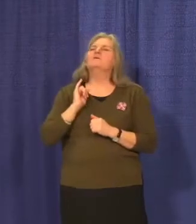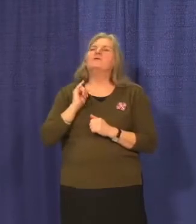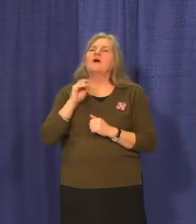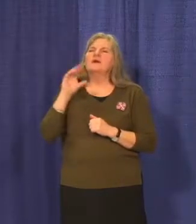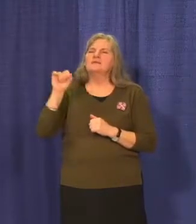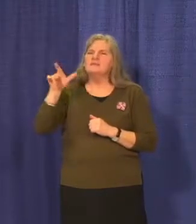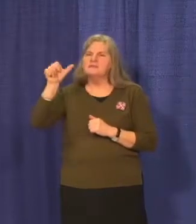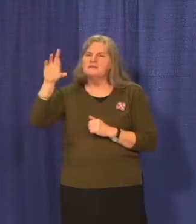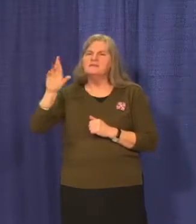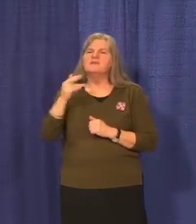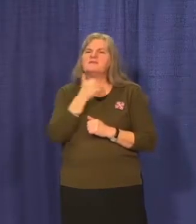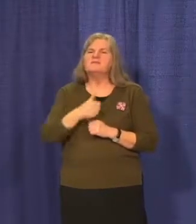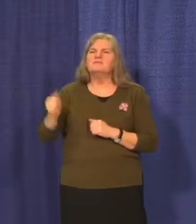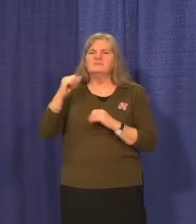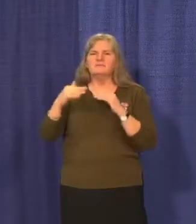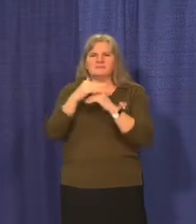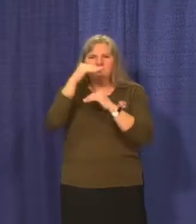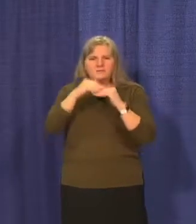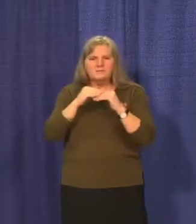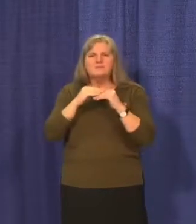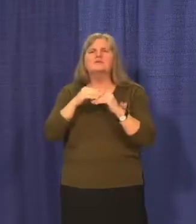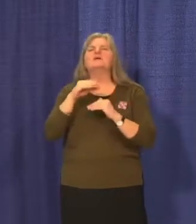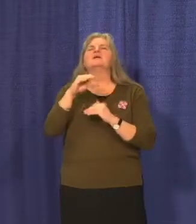the deputy chief...